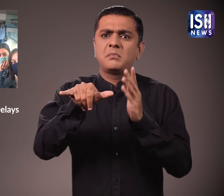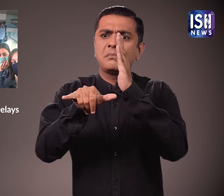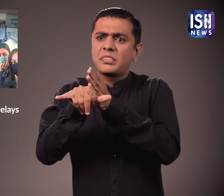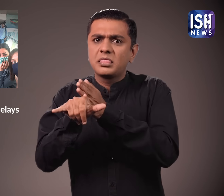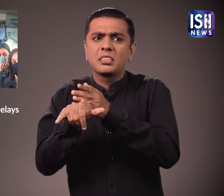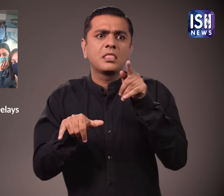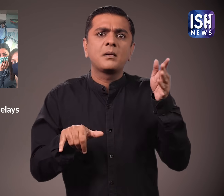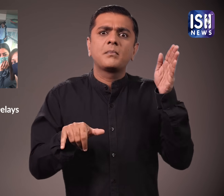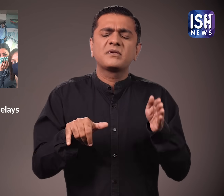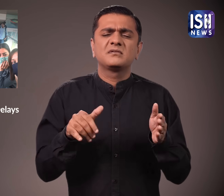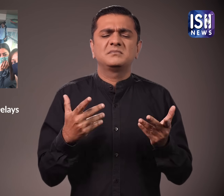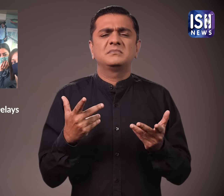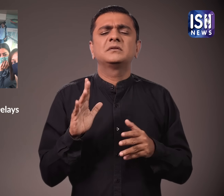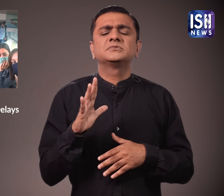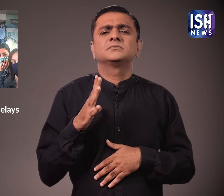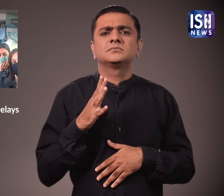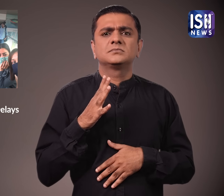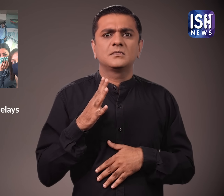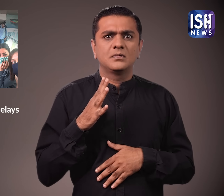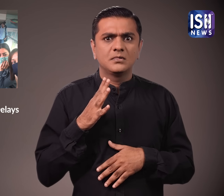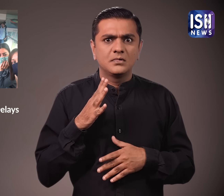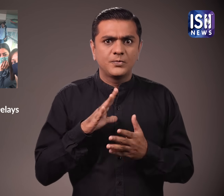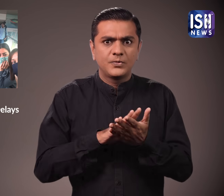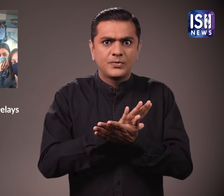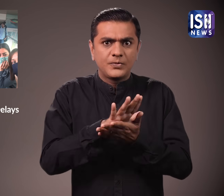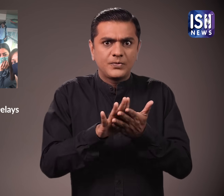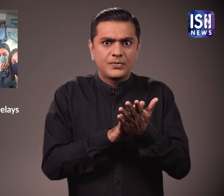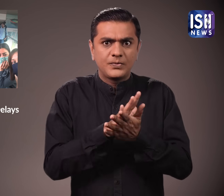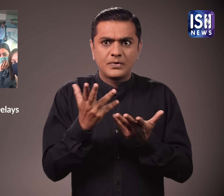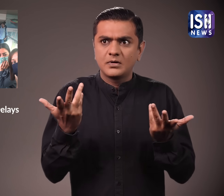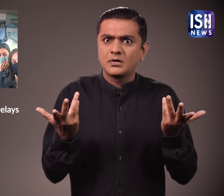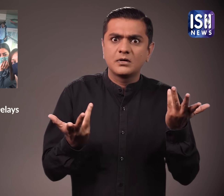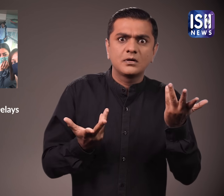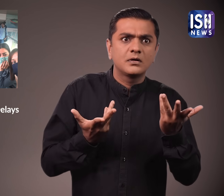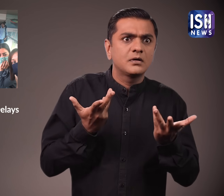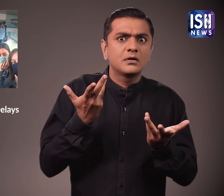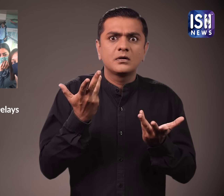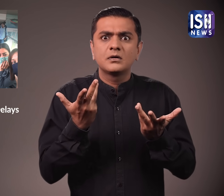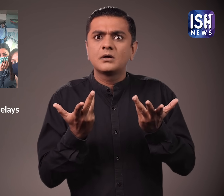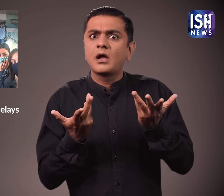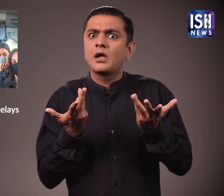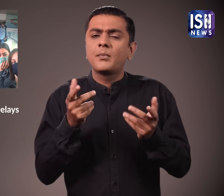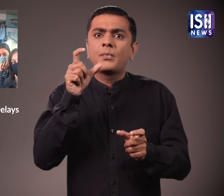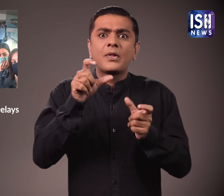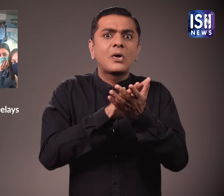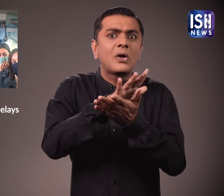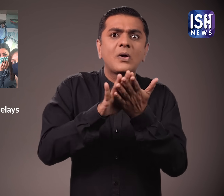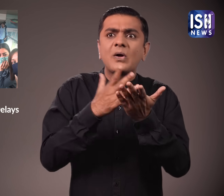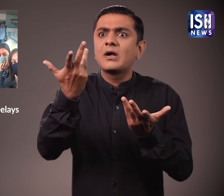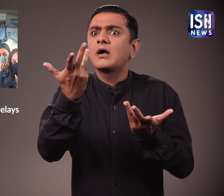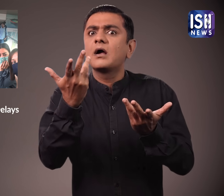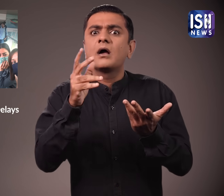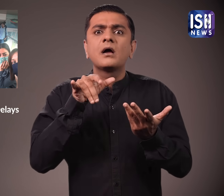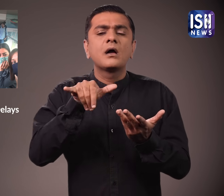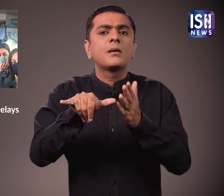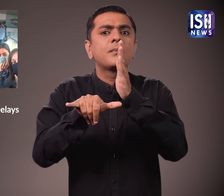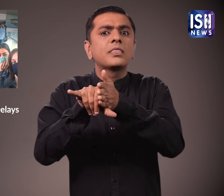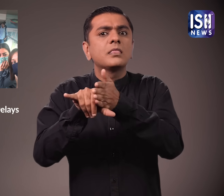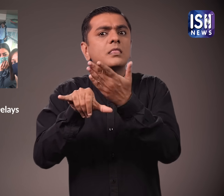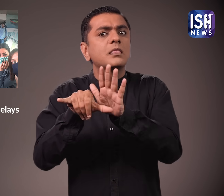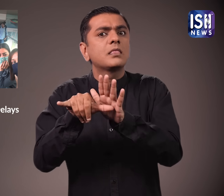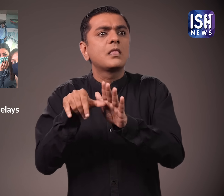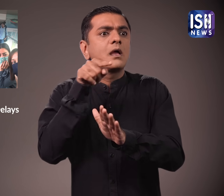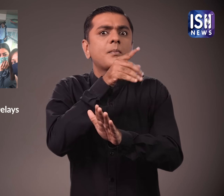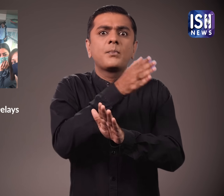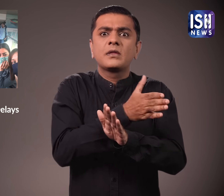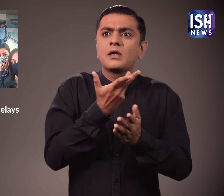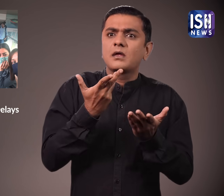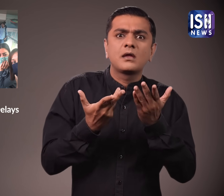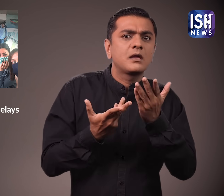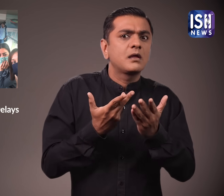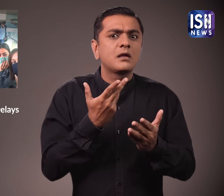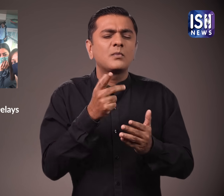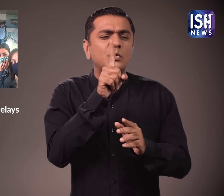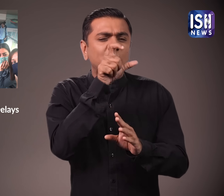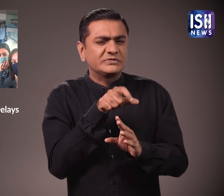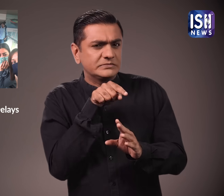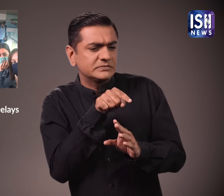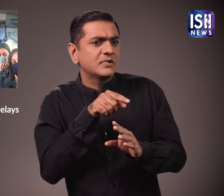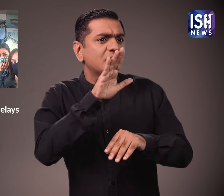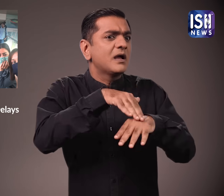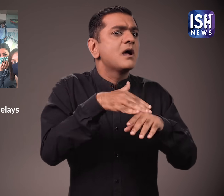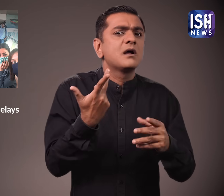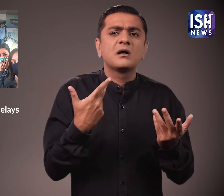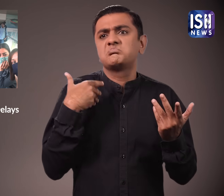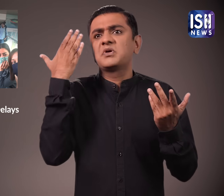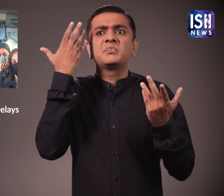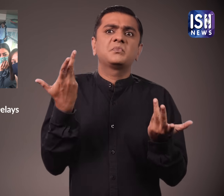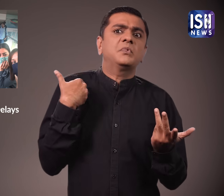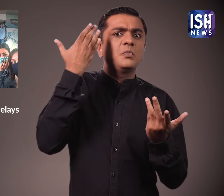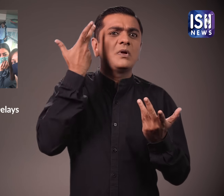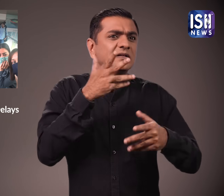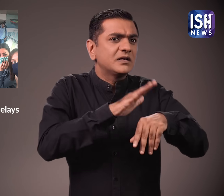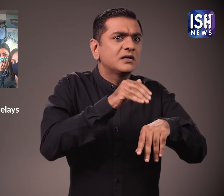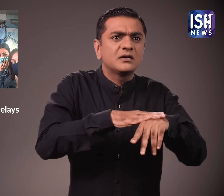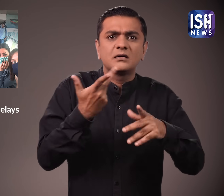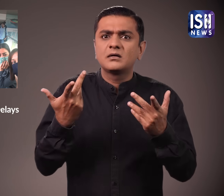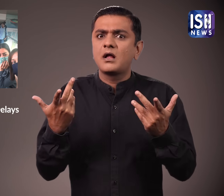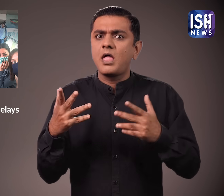After waiting for a while, the passengers enquired with a staff, who had no clue about the incident.